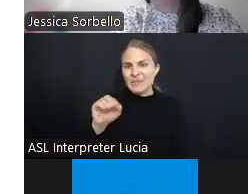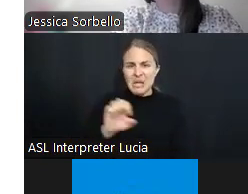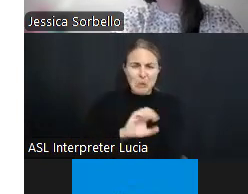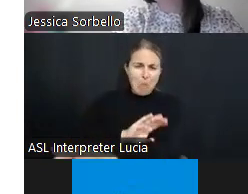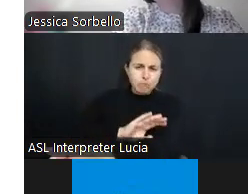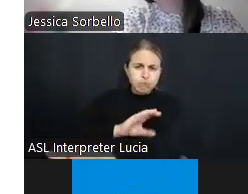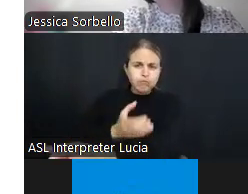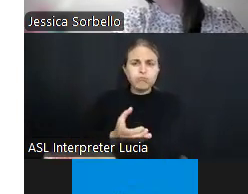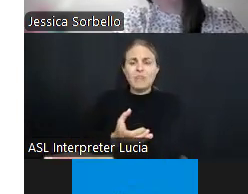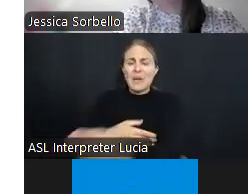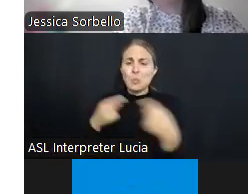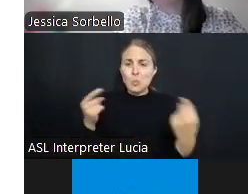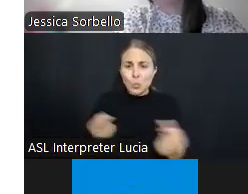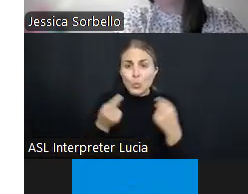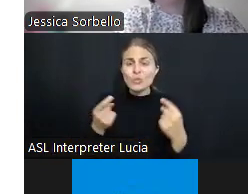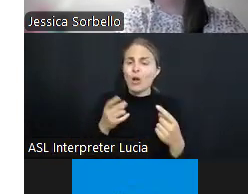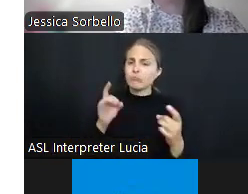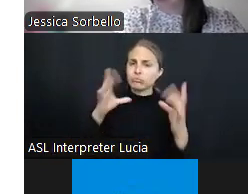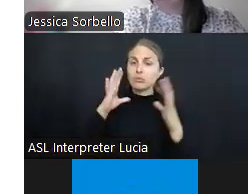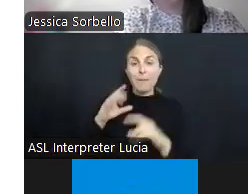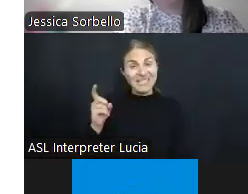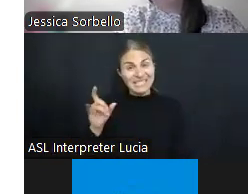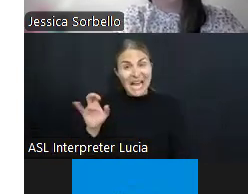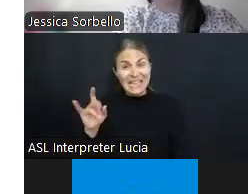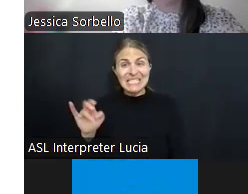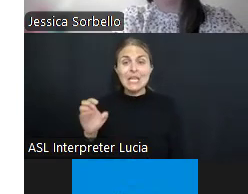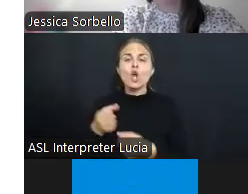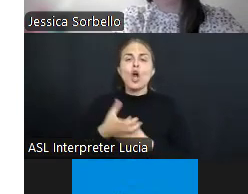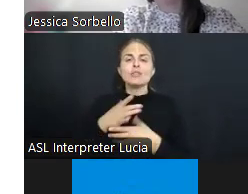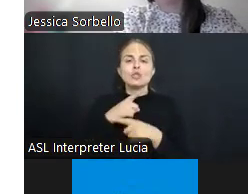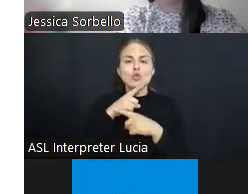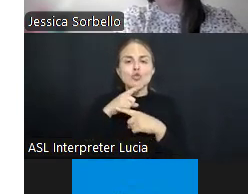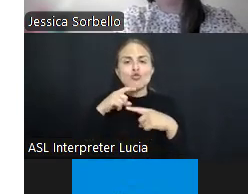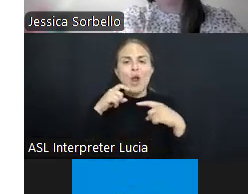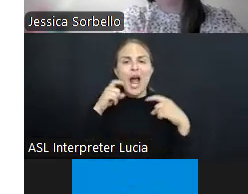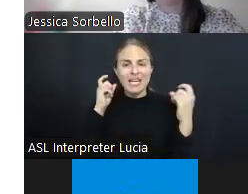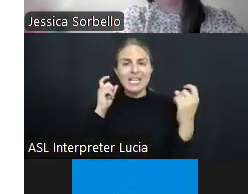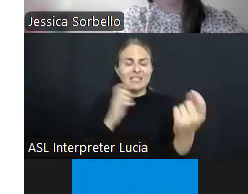. Once there is an open wound, it starts to really, dry and